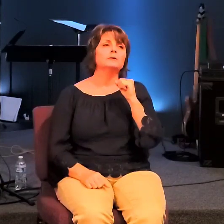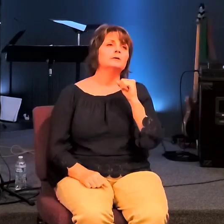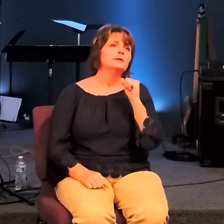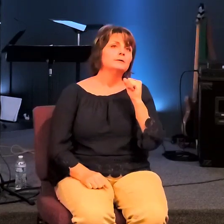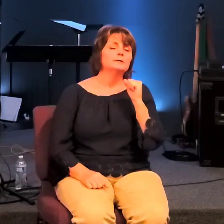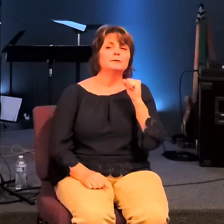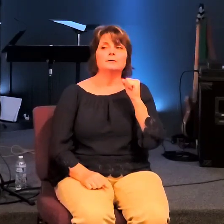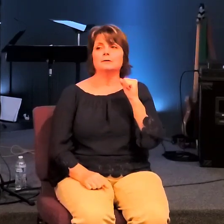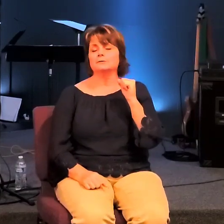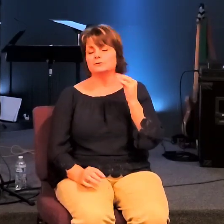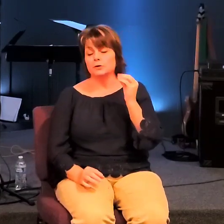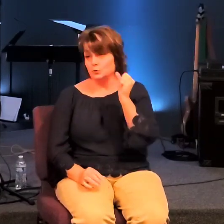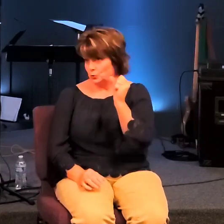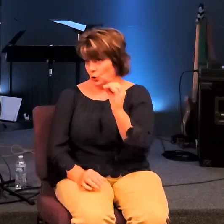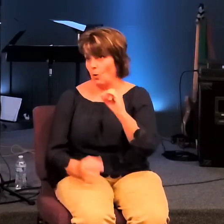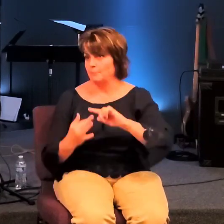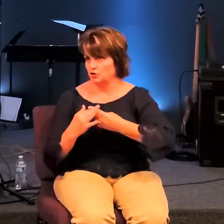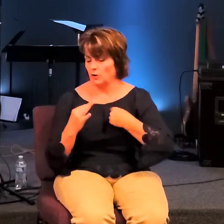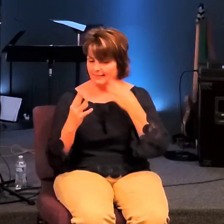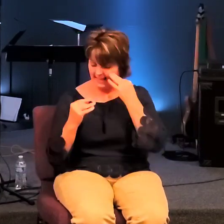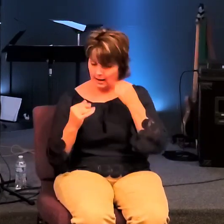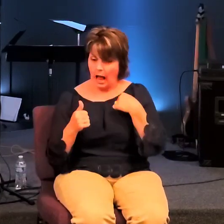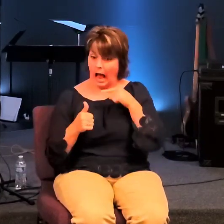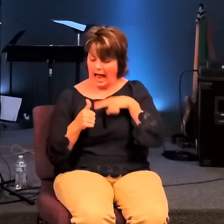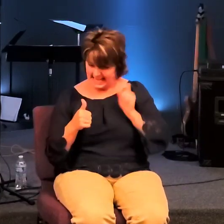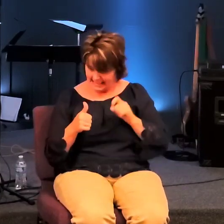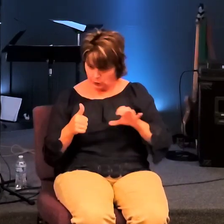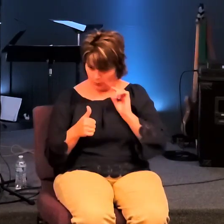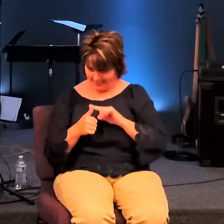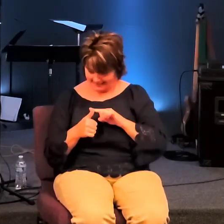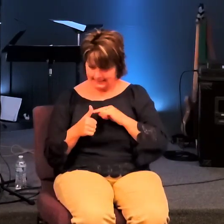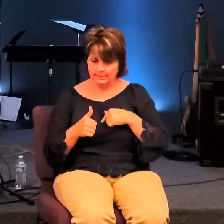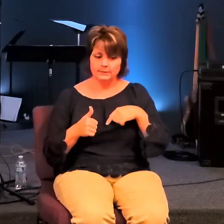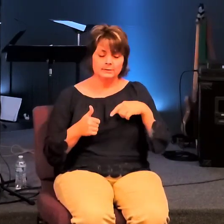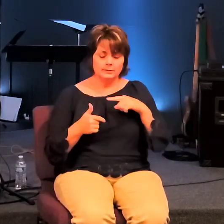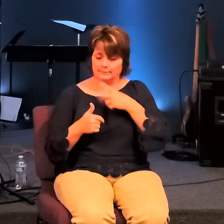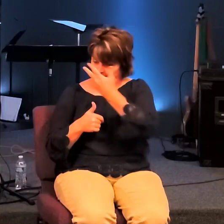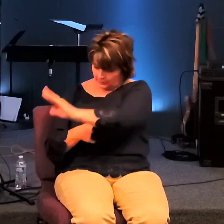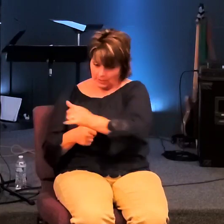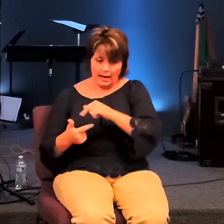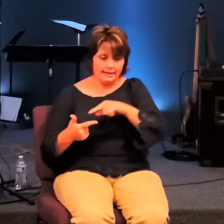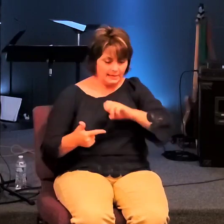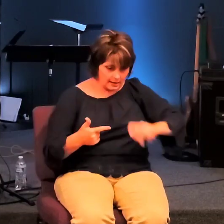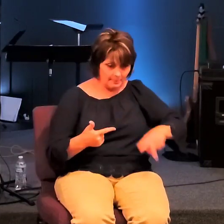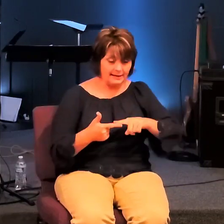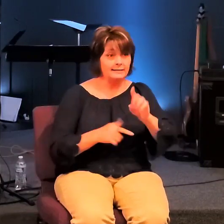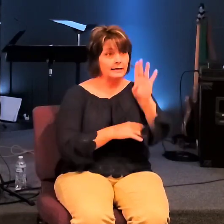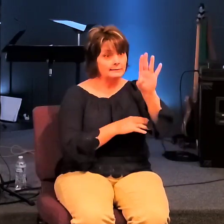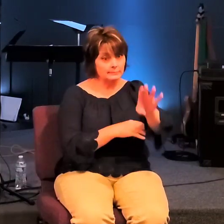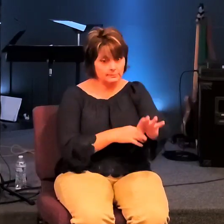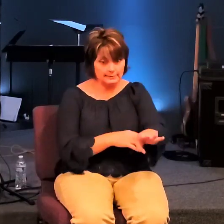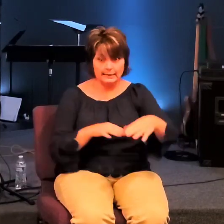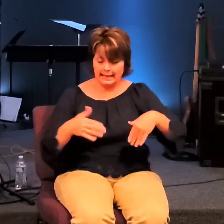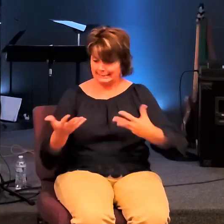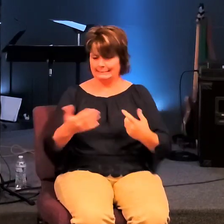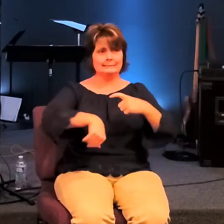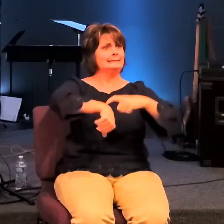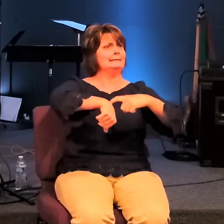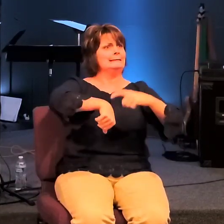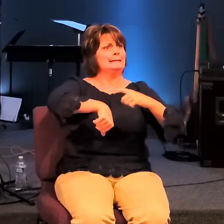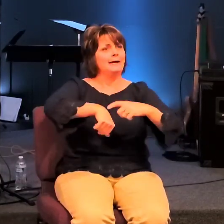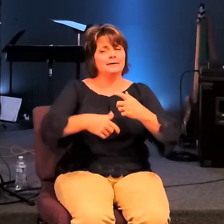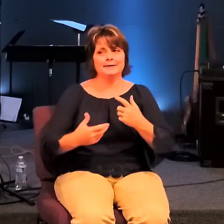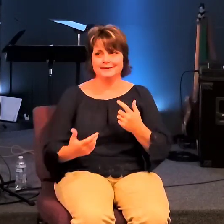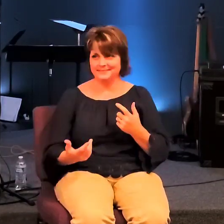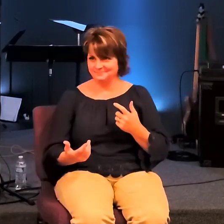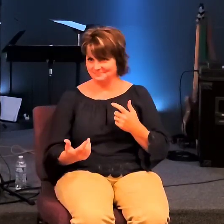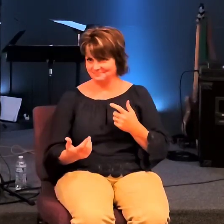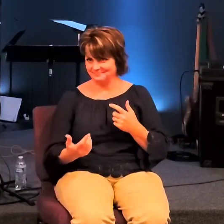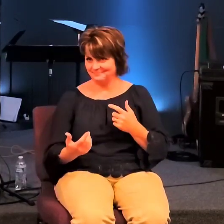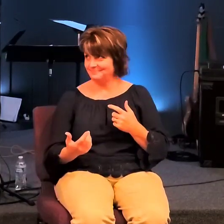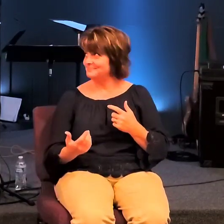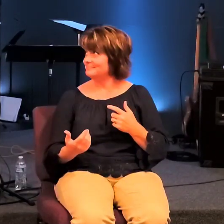I’ve got to take care of this so I went took care of that and I got my I took the